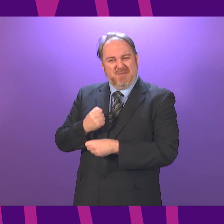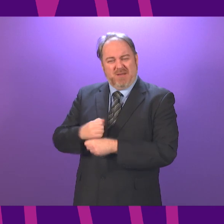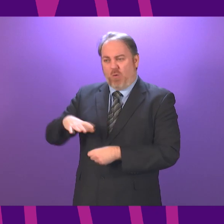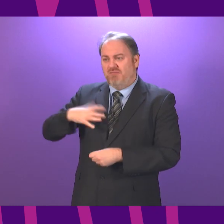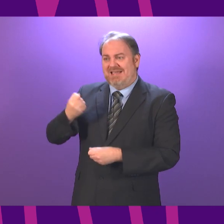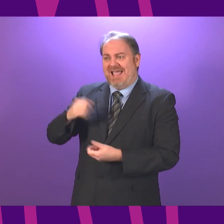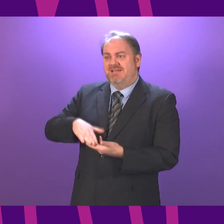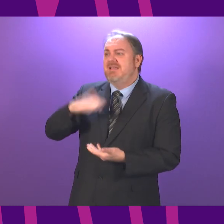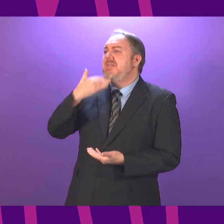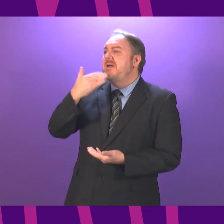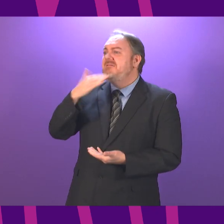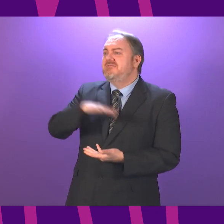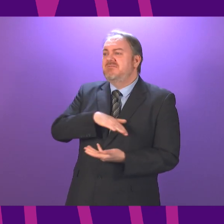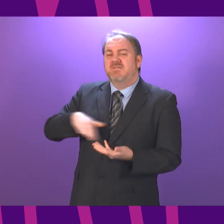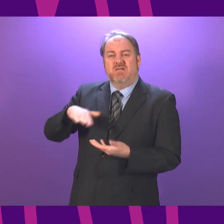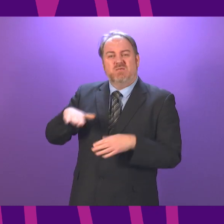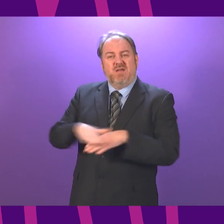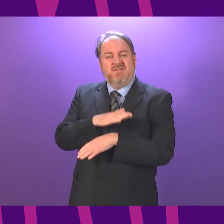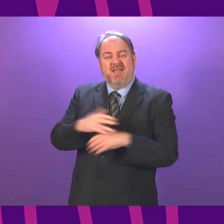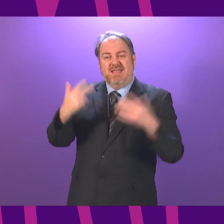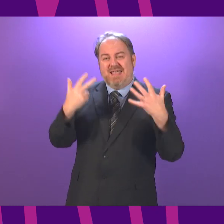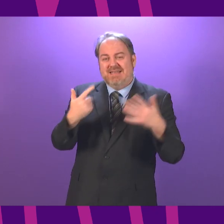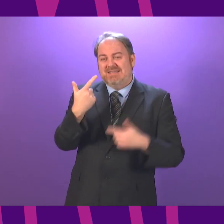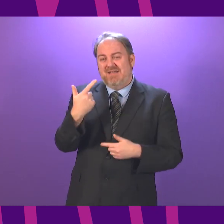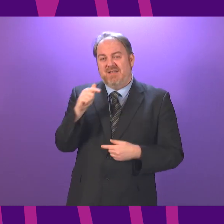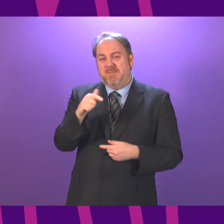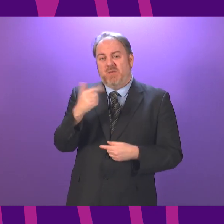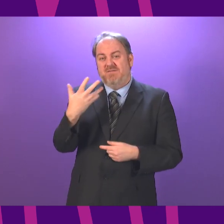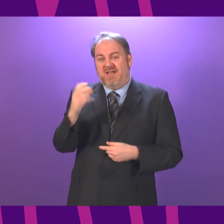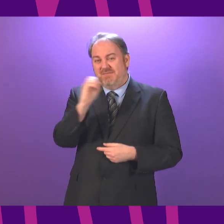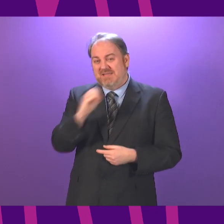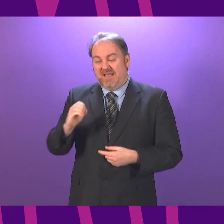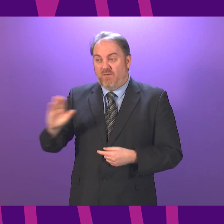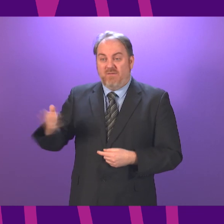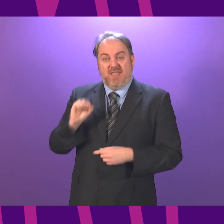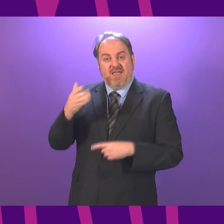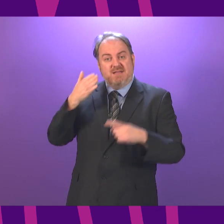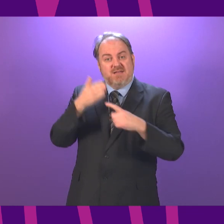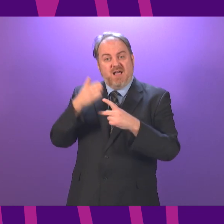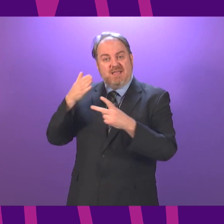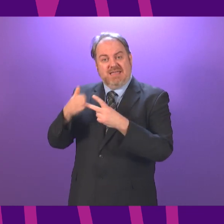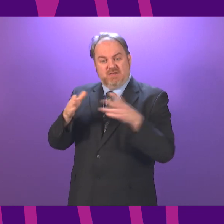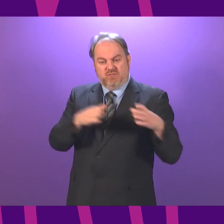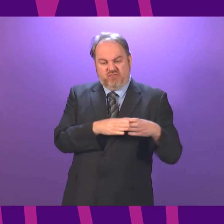to vaccinate 87.5 per cent of its target groups. It has had them for a fortnight. Today